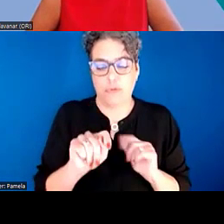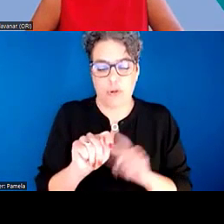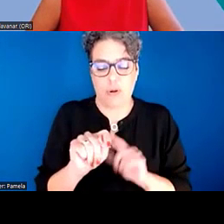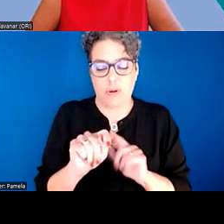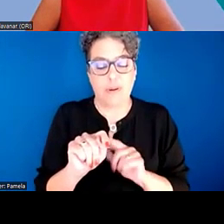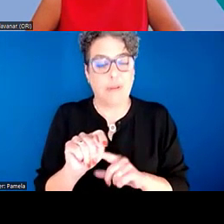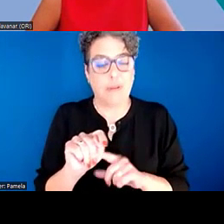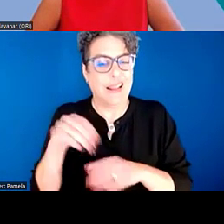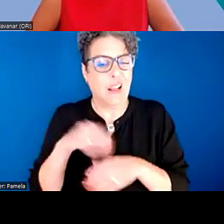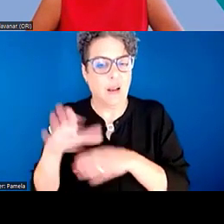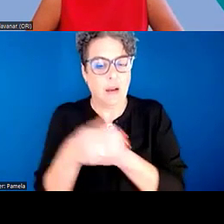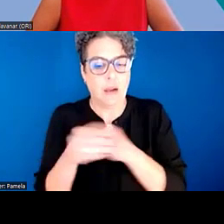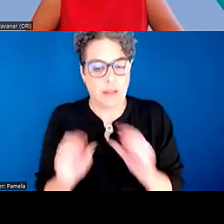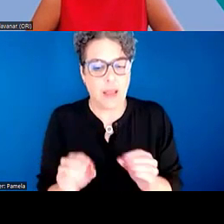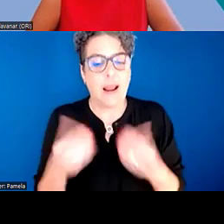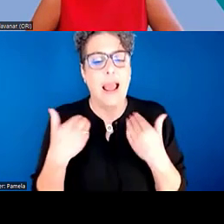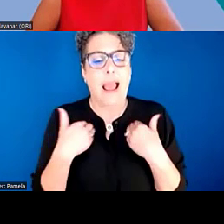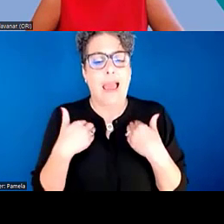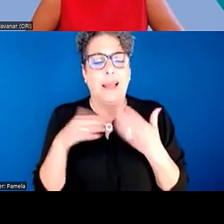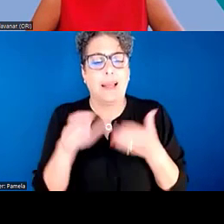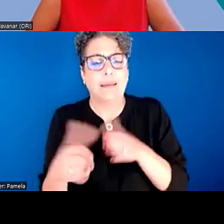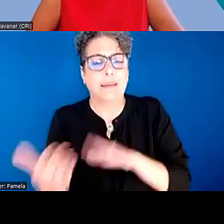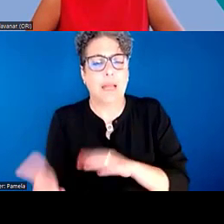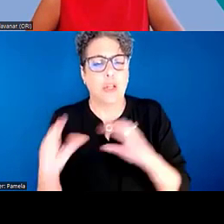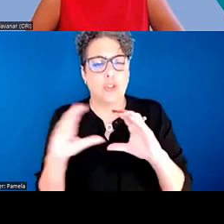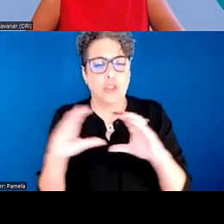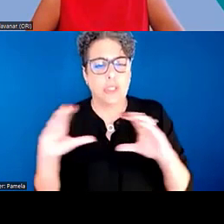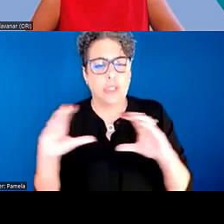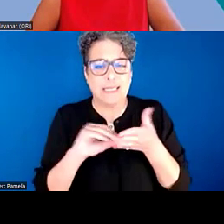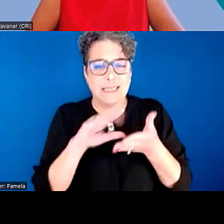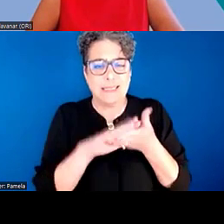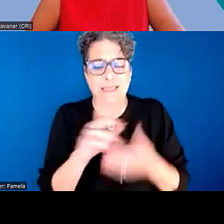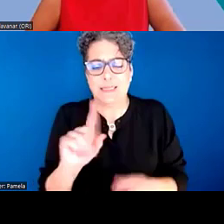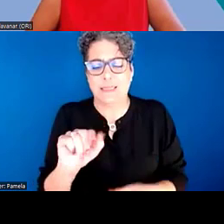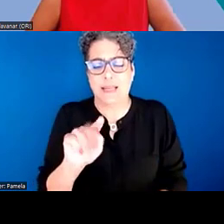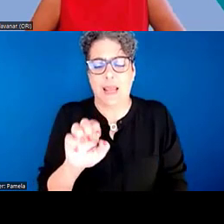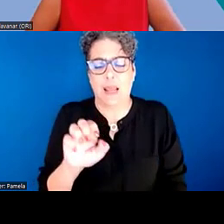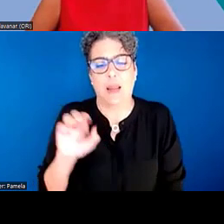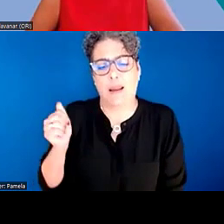had a death certificate that was dated in 1987,